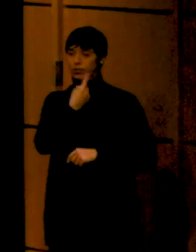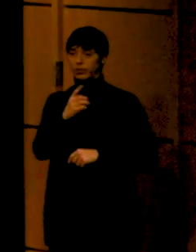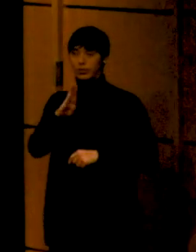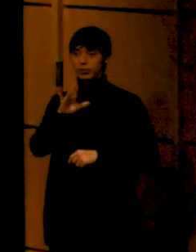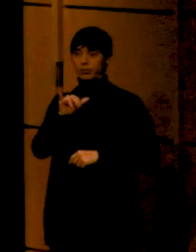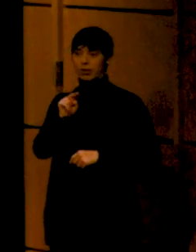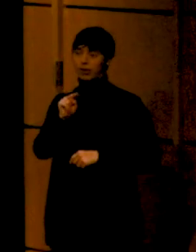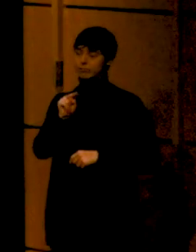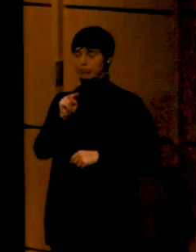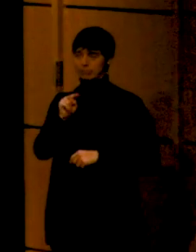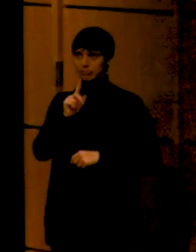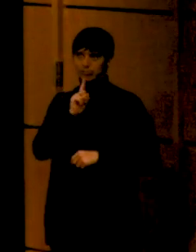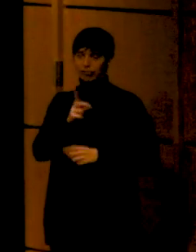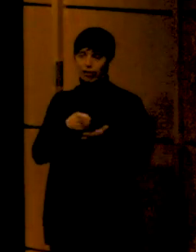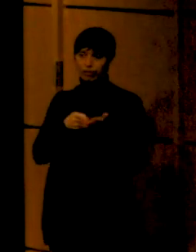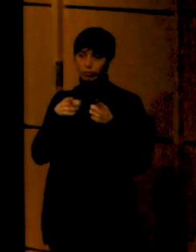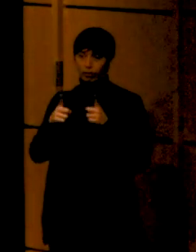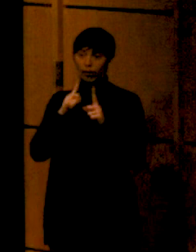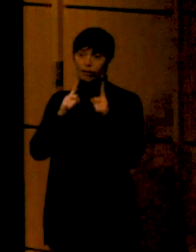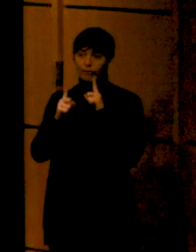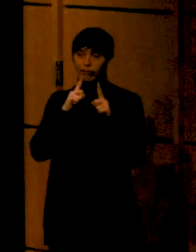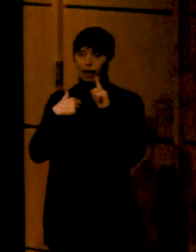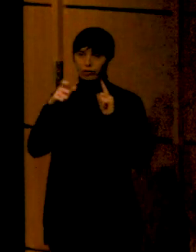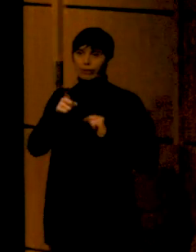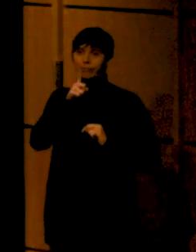a job interview, but I couldn't believe the Portland Art Museum had these volcanoes on